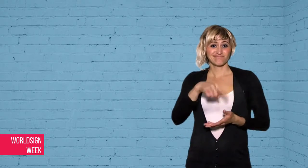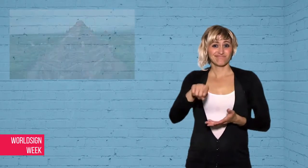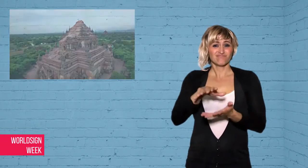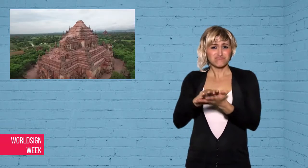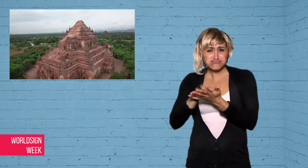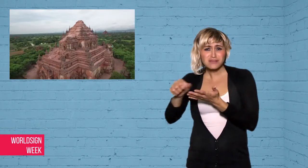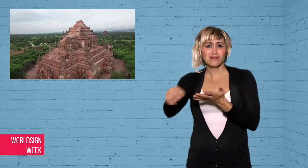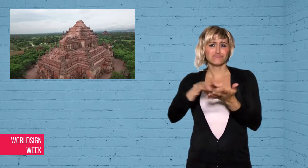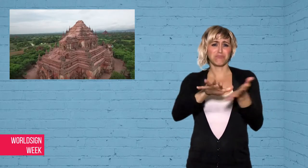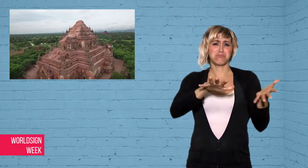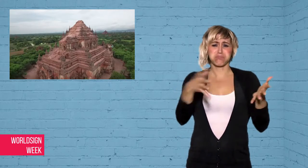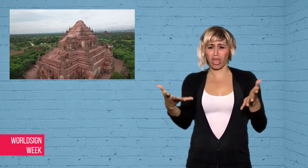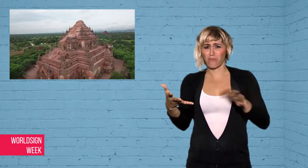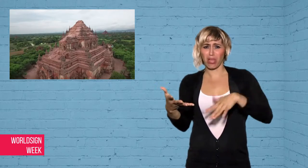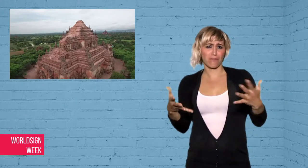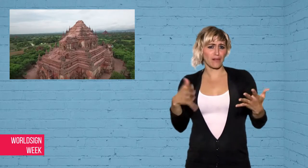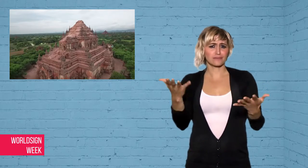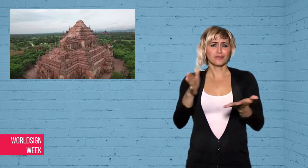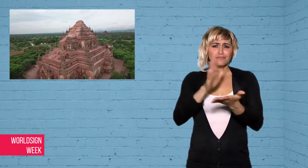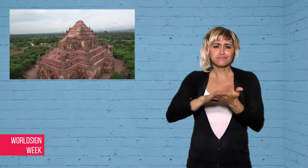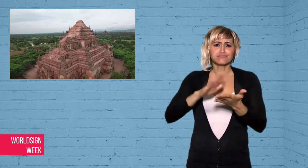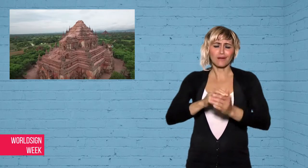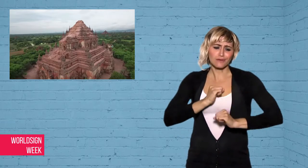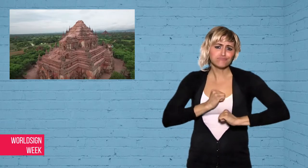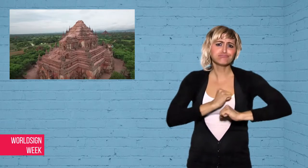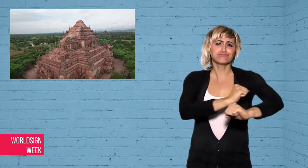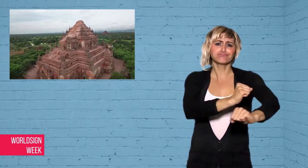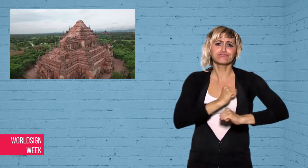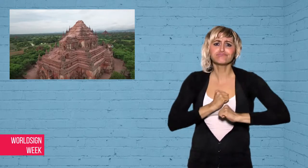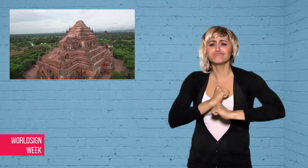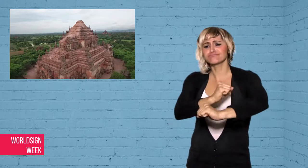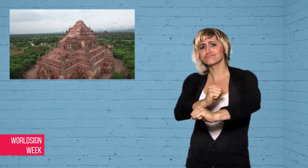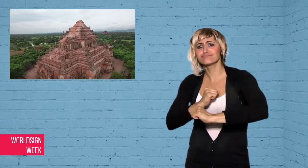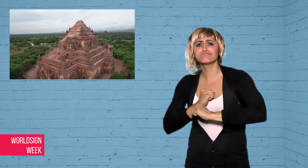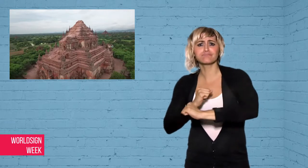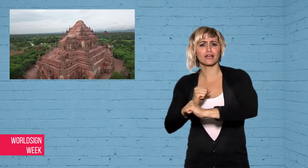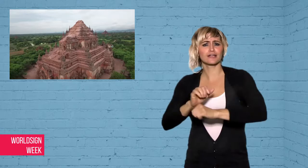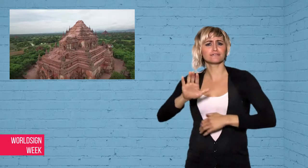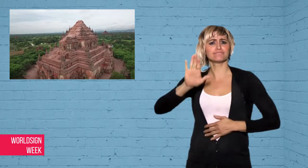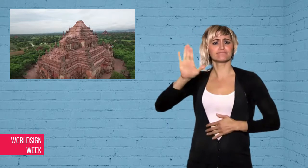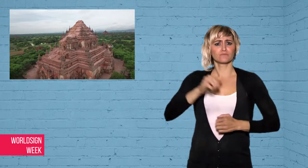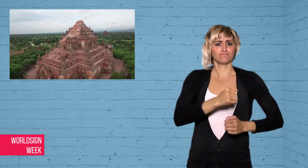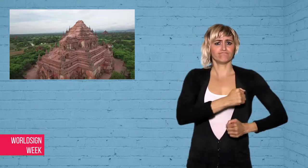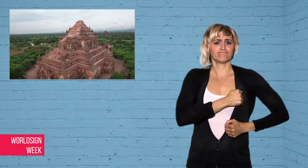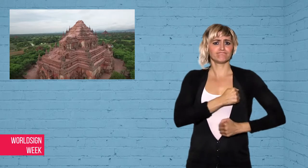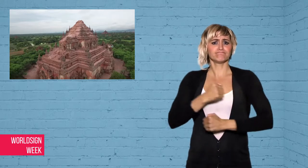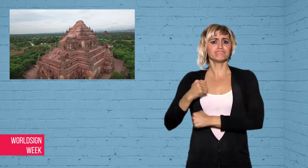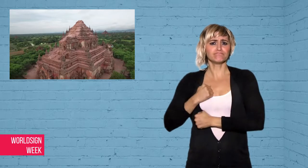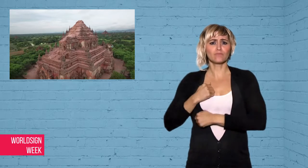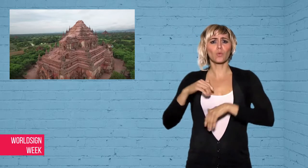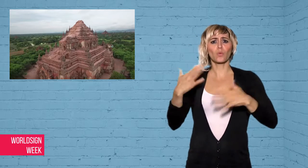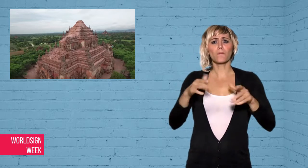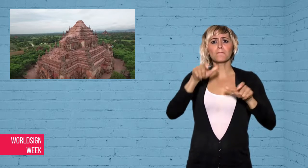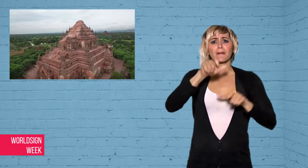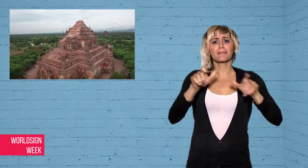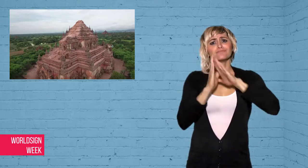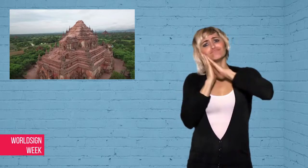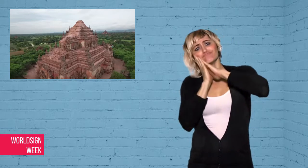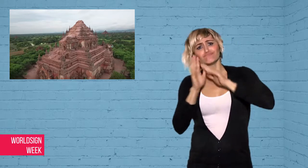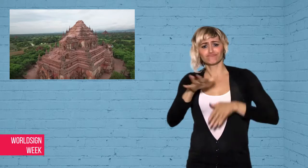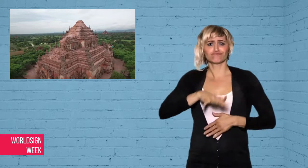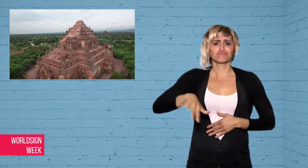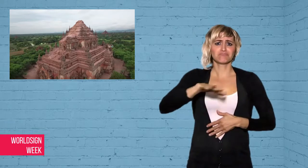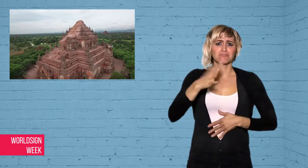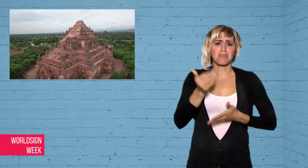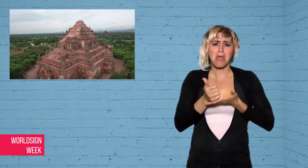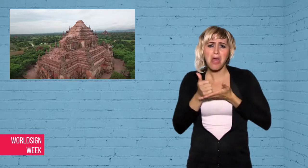Local soldiers and residents have been cleaning up